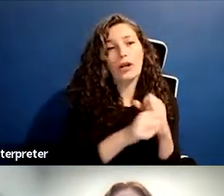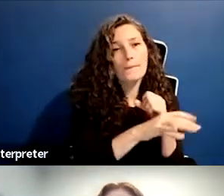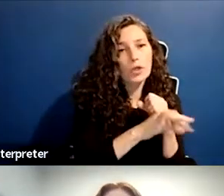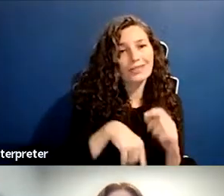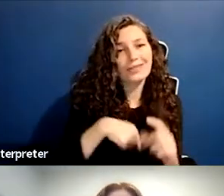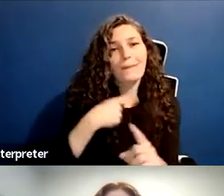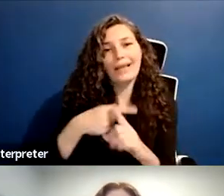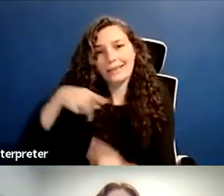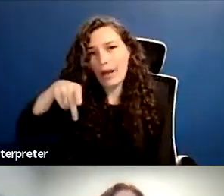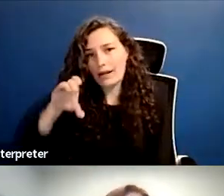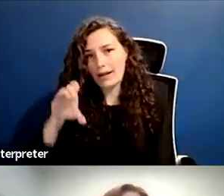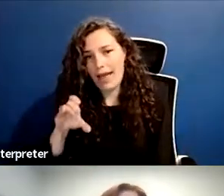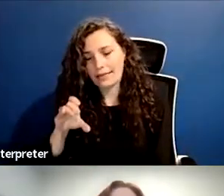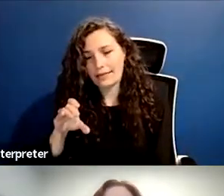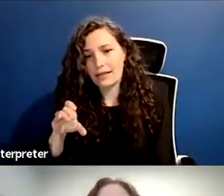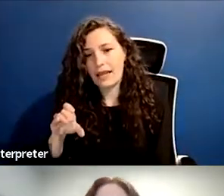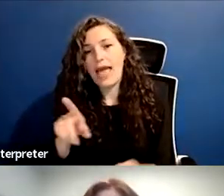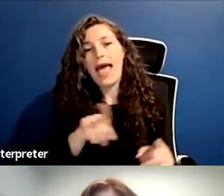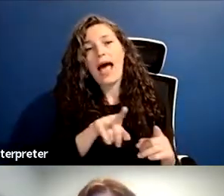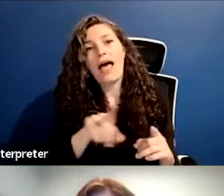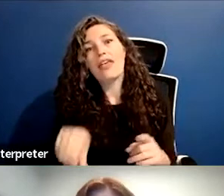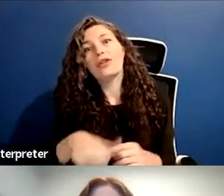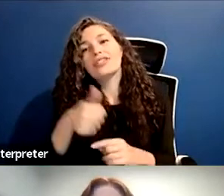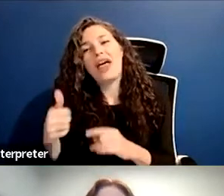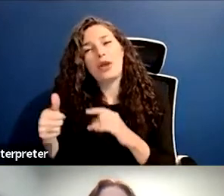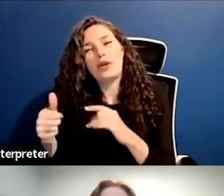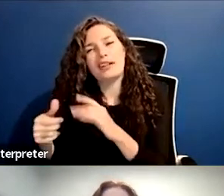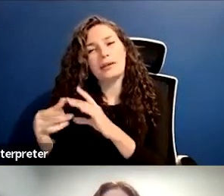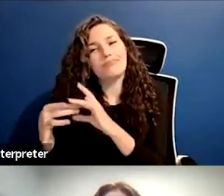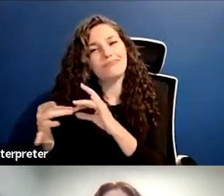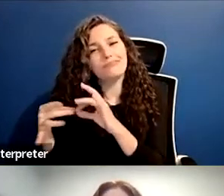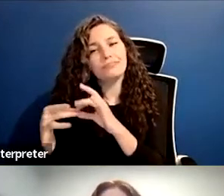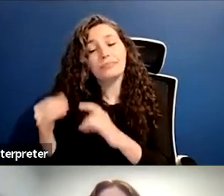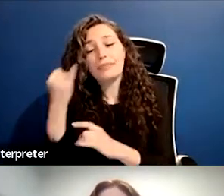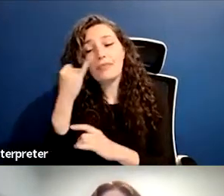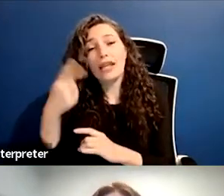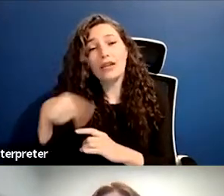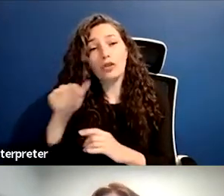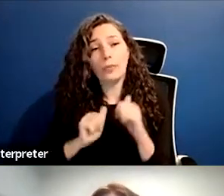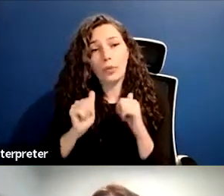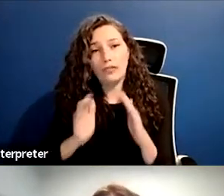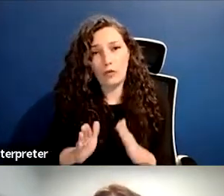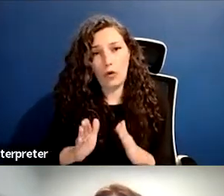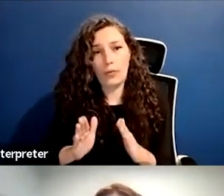And then I have a a bit of a side note, if you're a performer recording audio-only ads